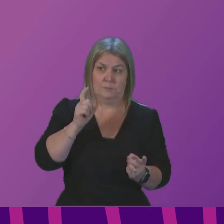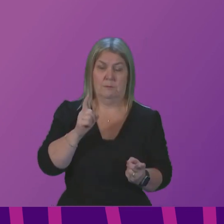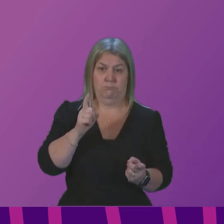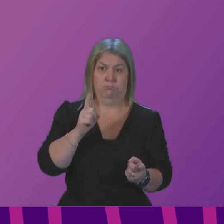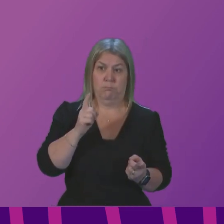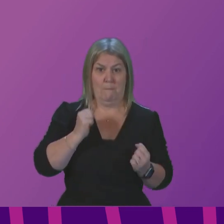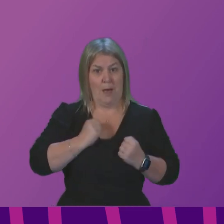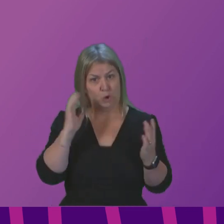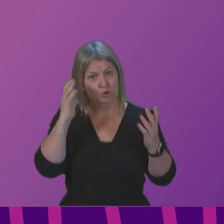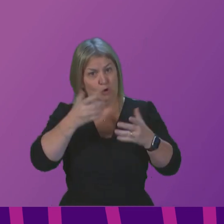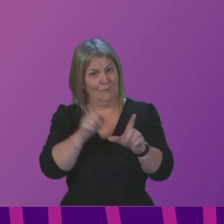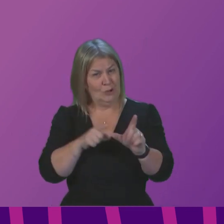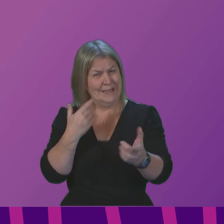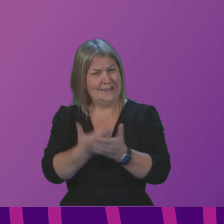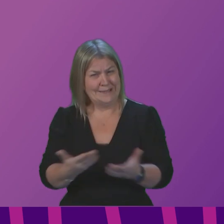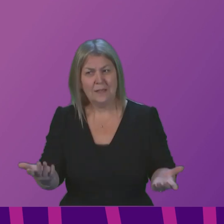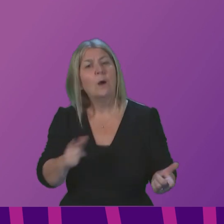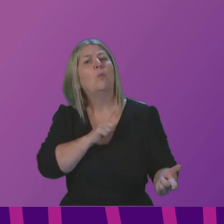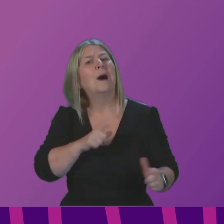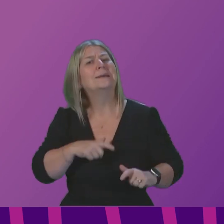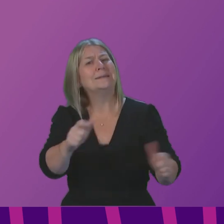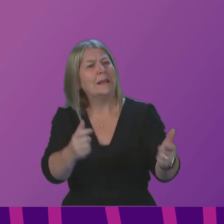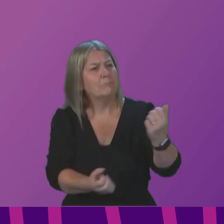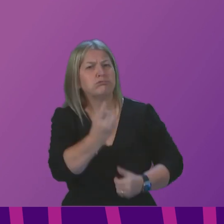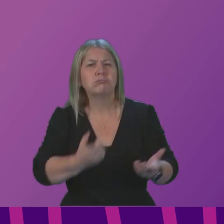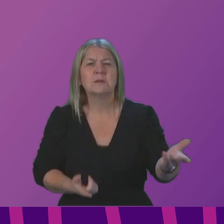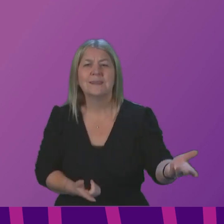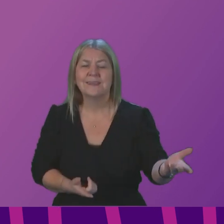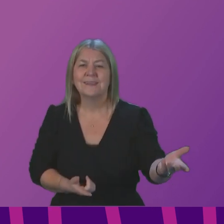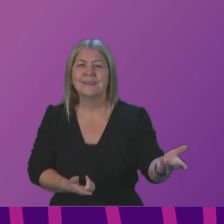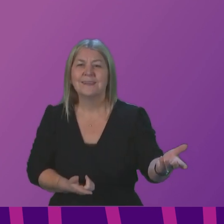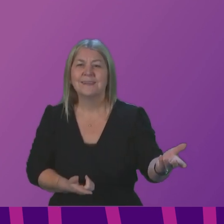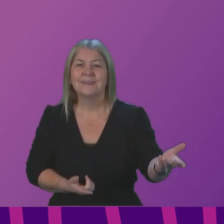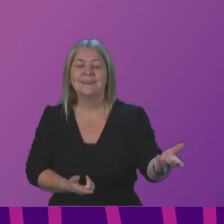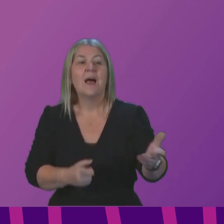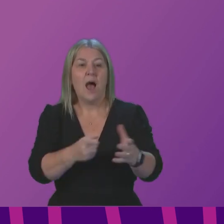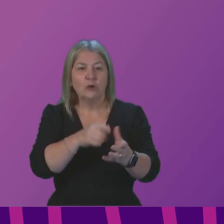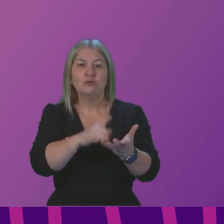these things still happening? If even the widow of Andrew Slorance cannot get the truth